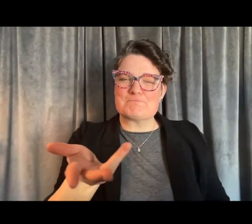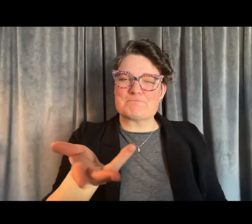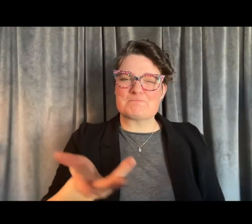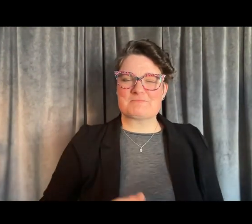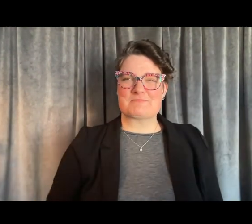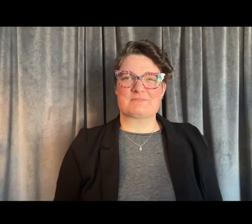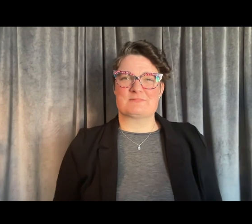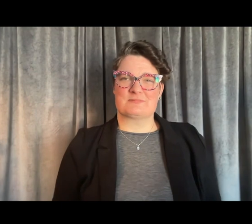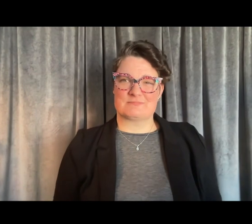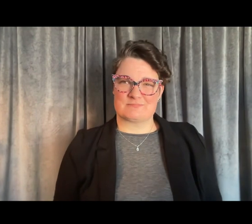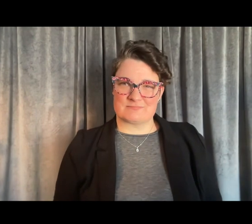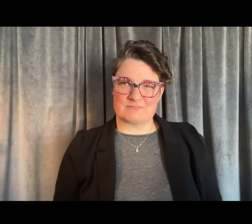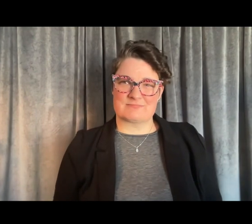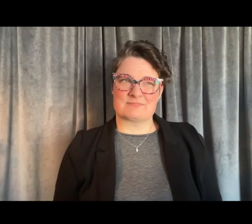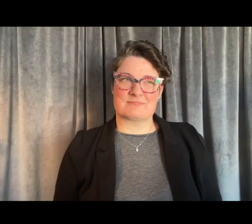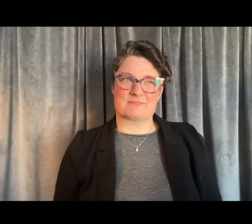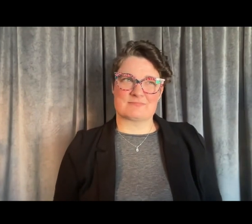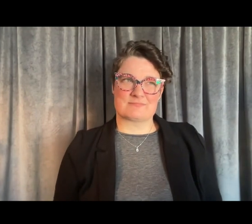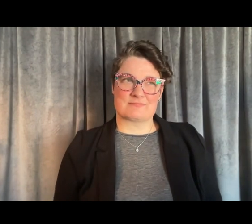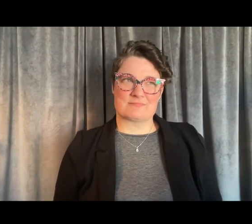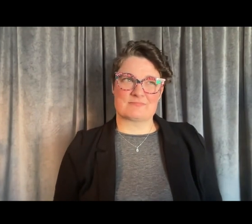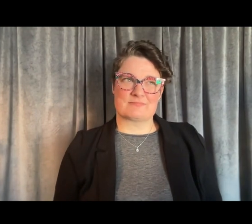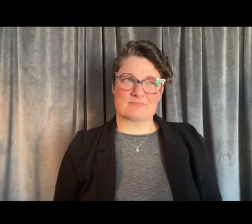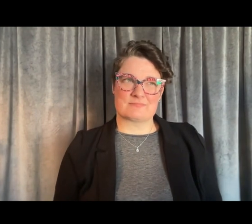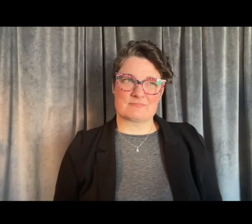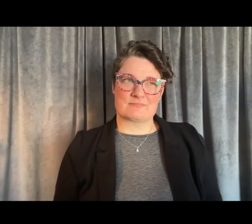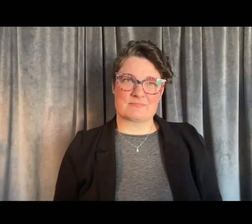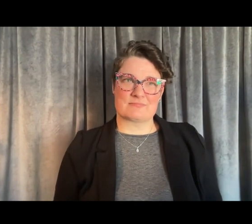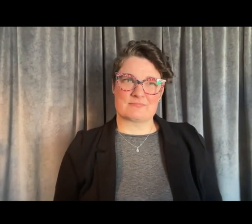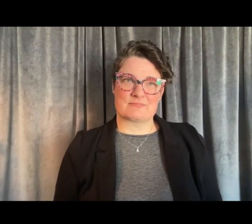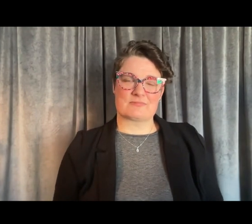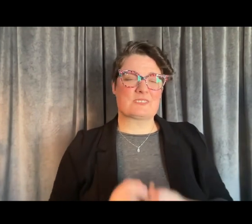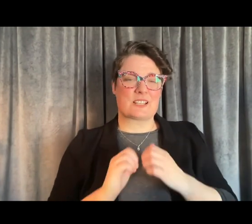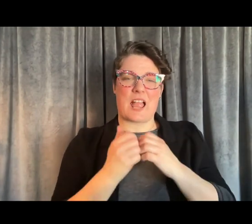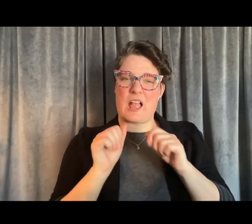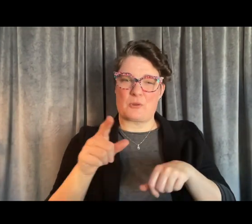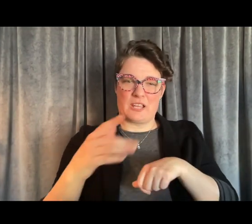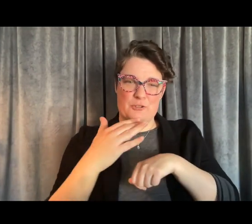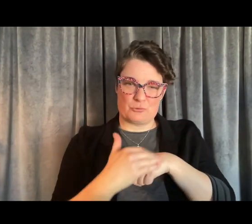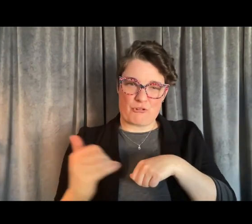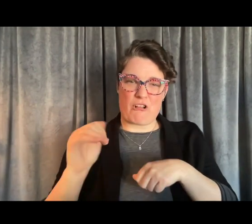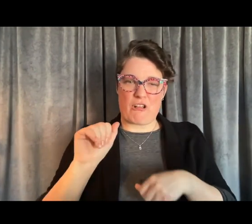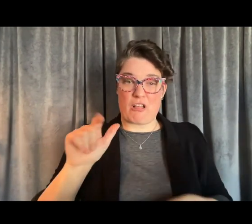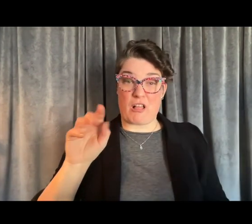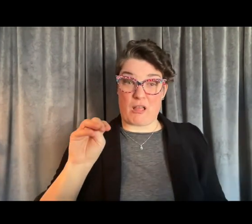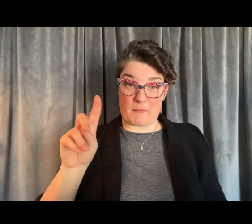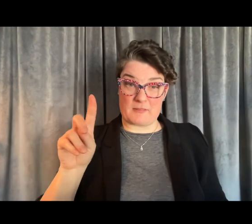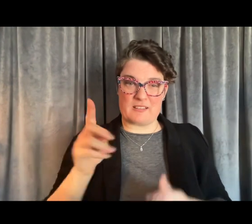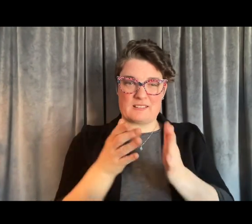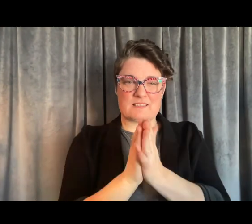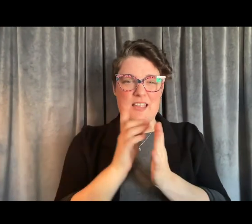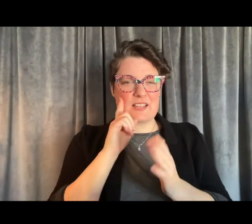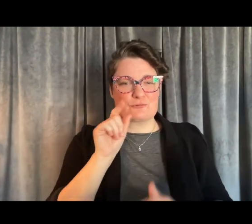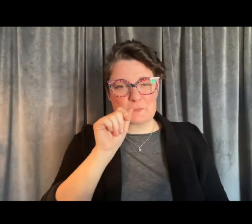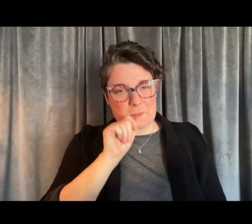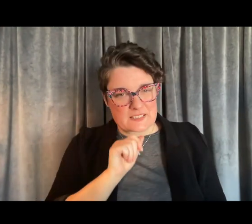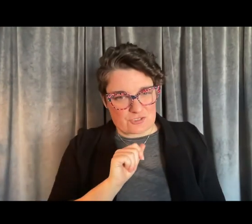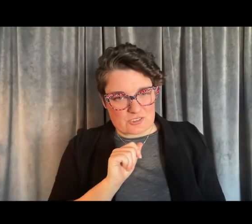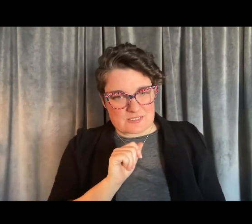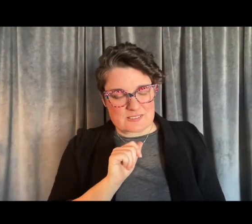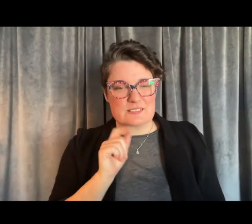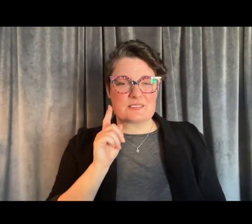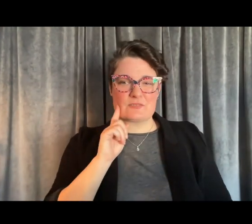And how can you call on almond to give you patience for the full emergence